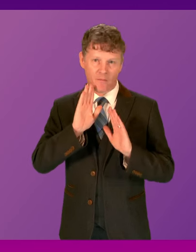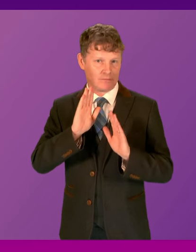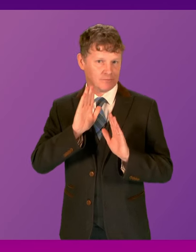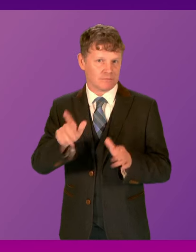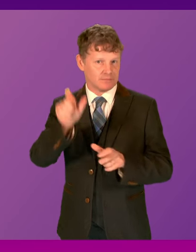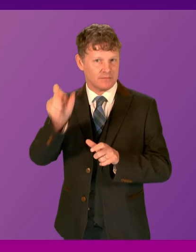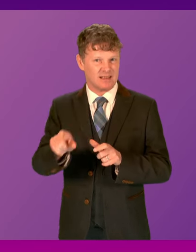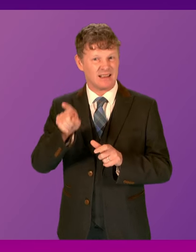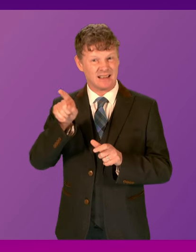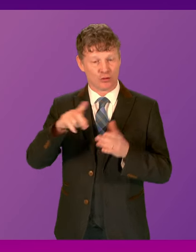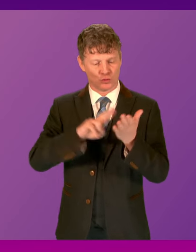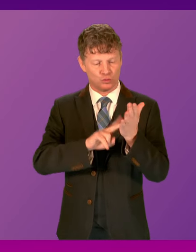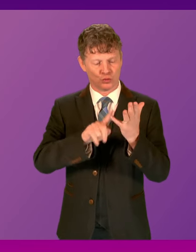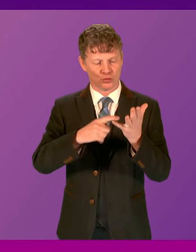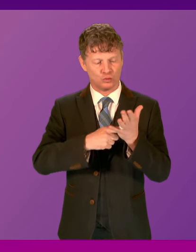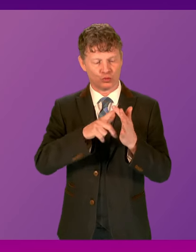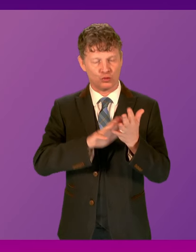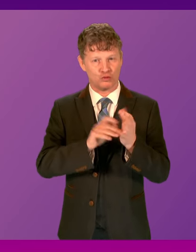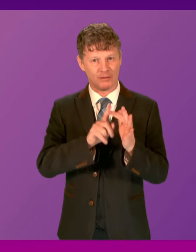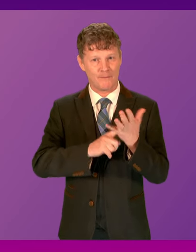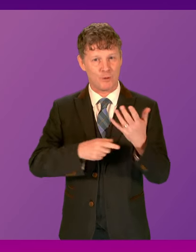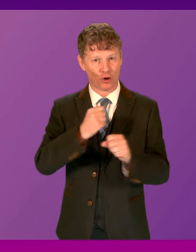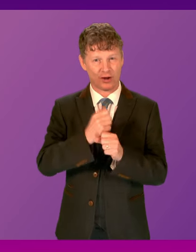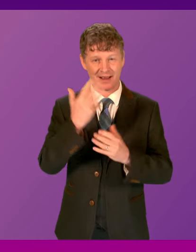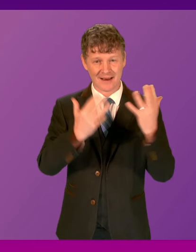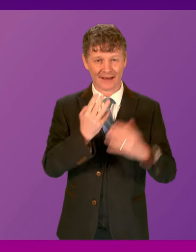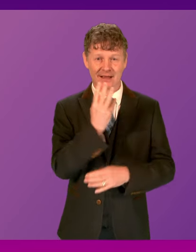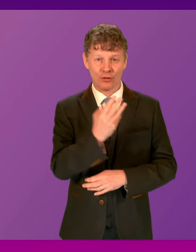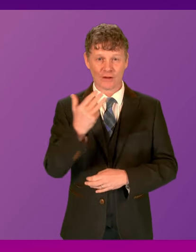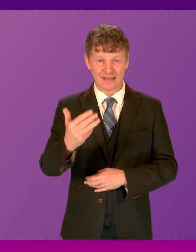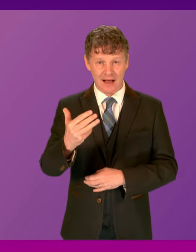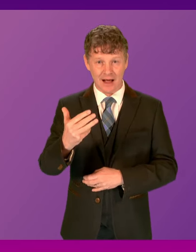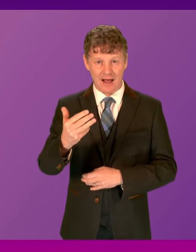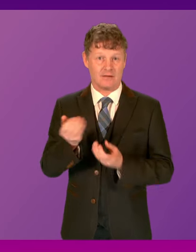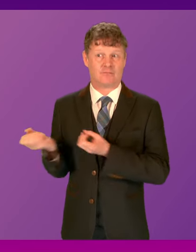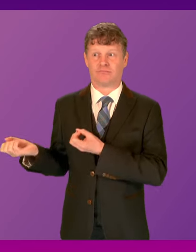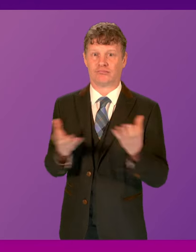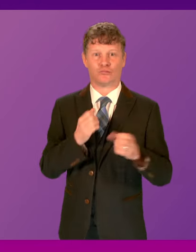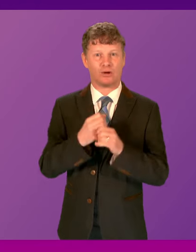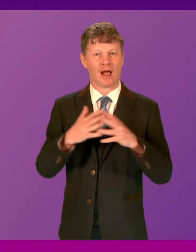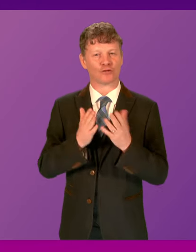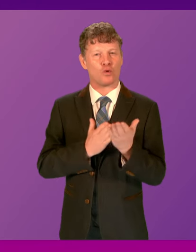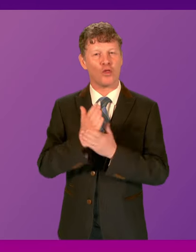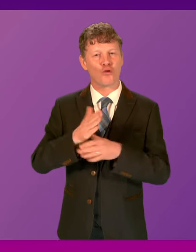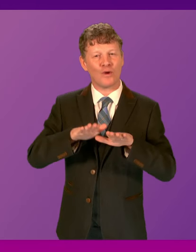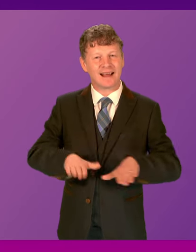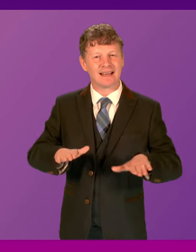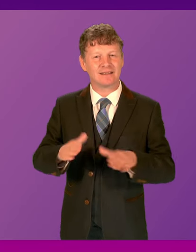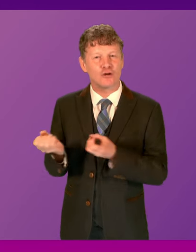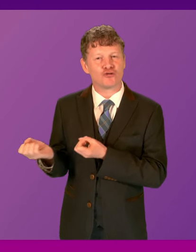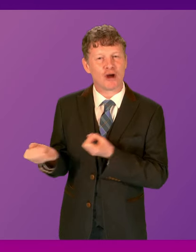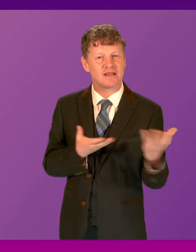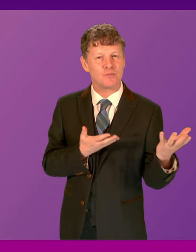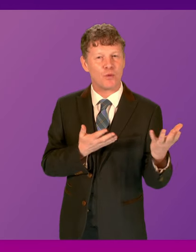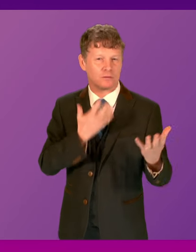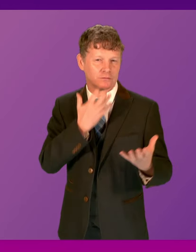in 1939 to Glasgow via the Kindertransport, to a life of professional and family success here